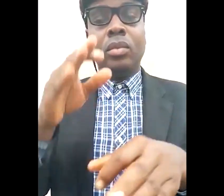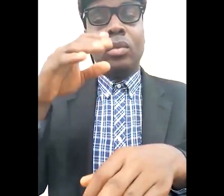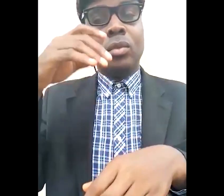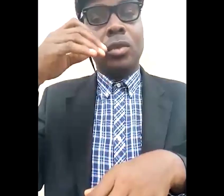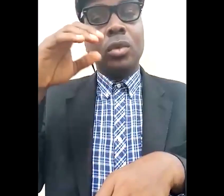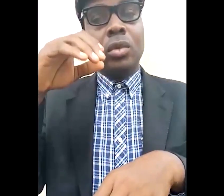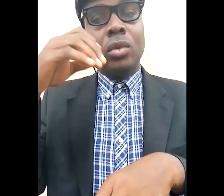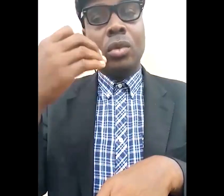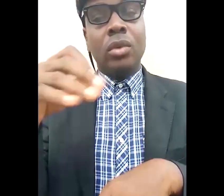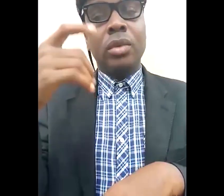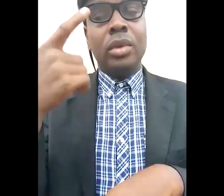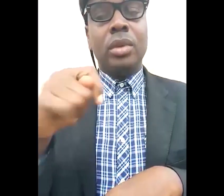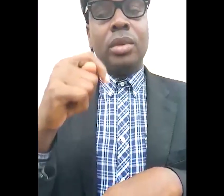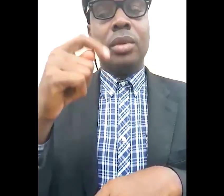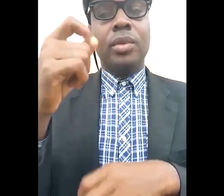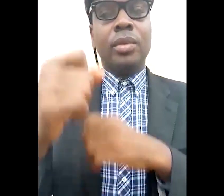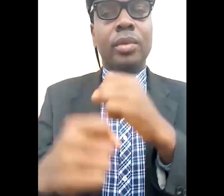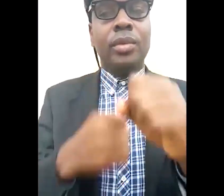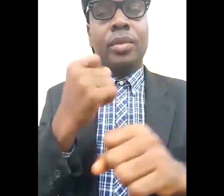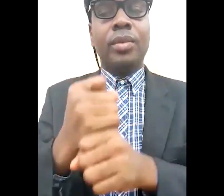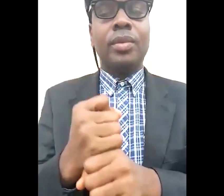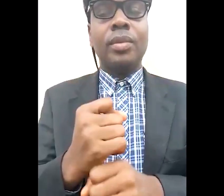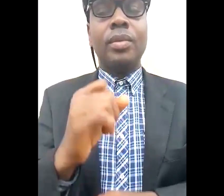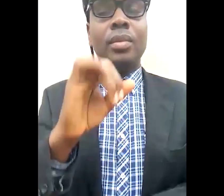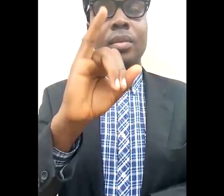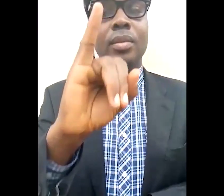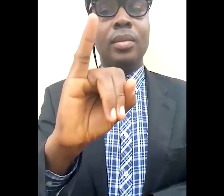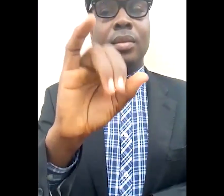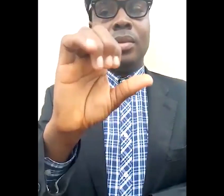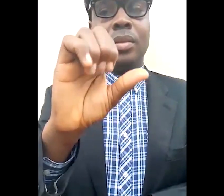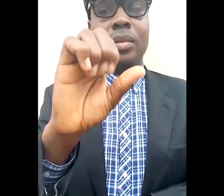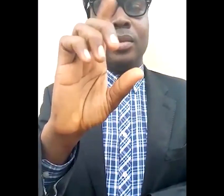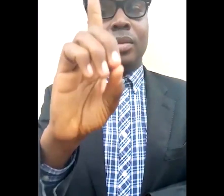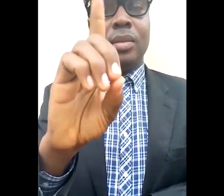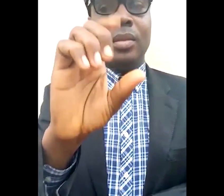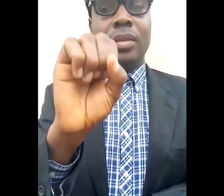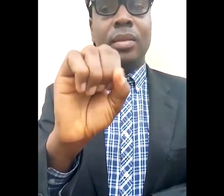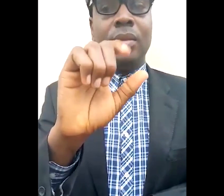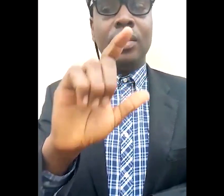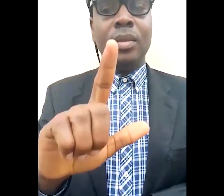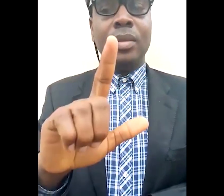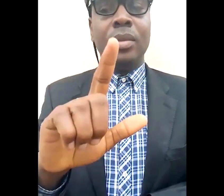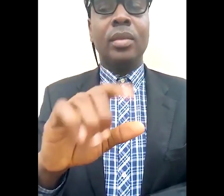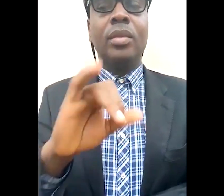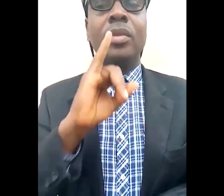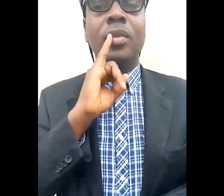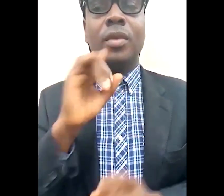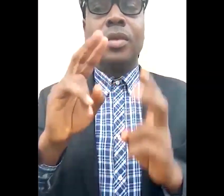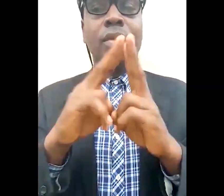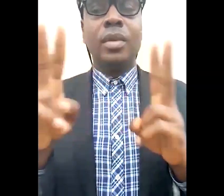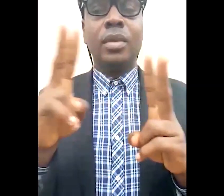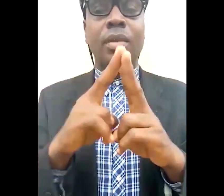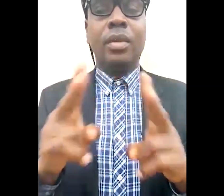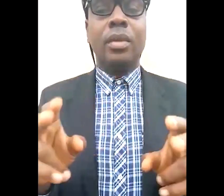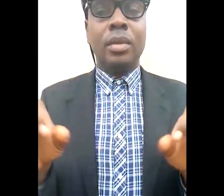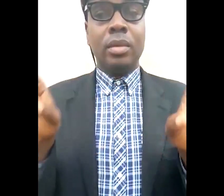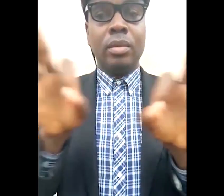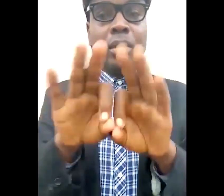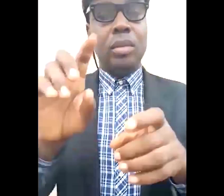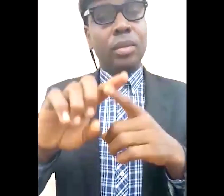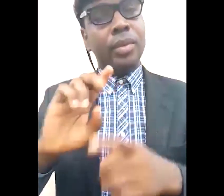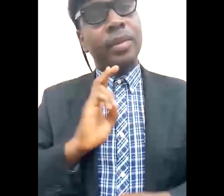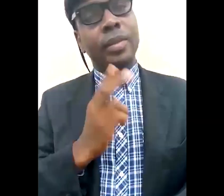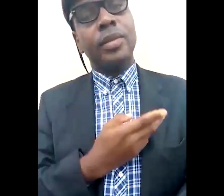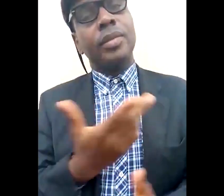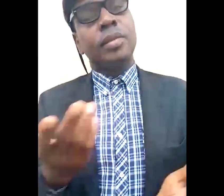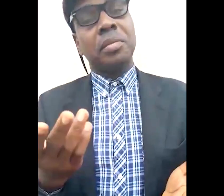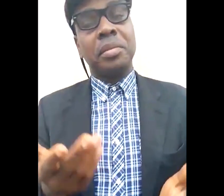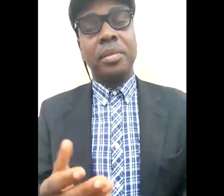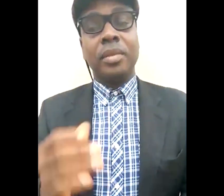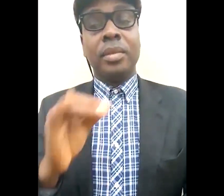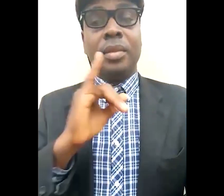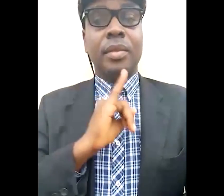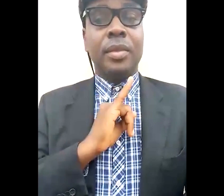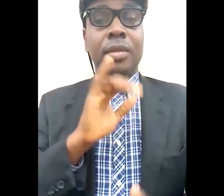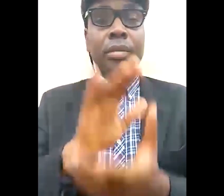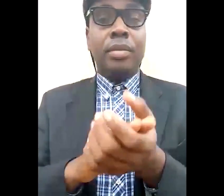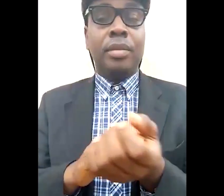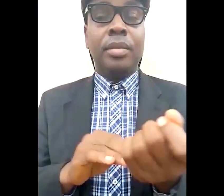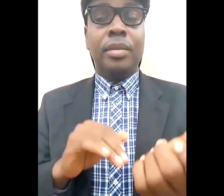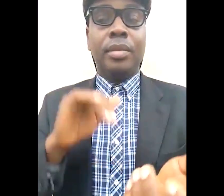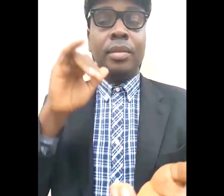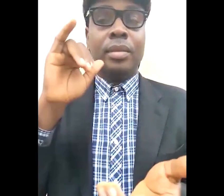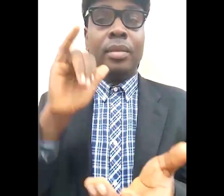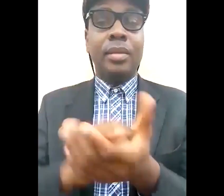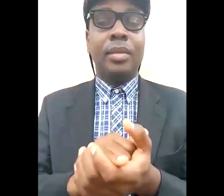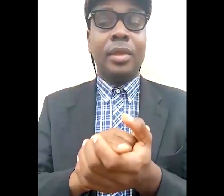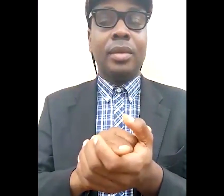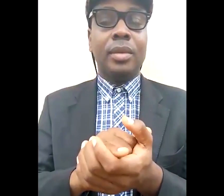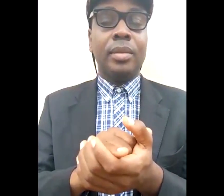This is why the focus of this year’s IDSL is very important to us.